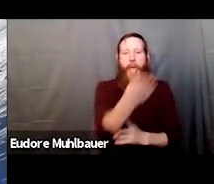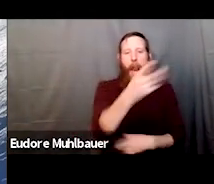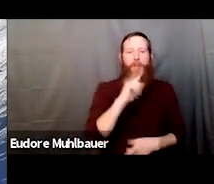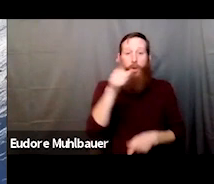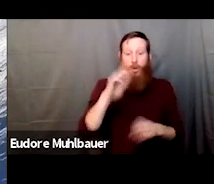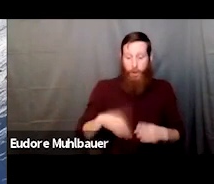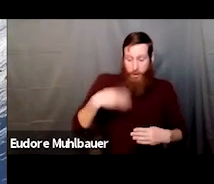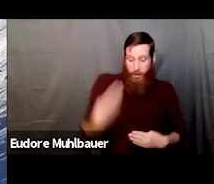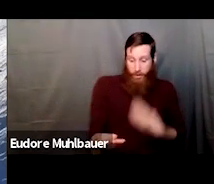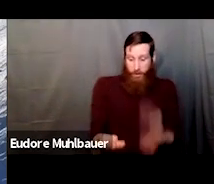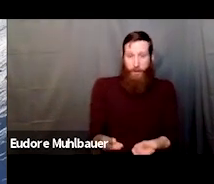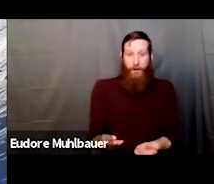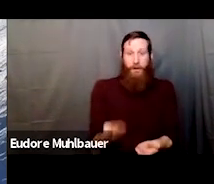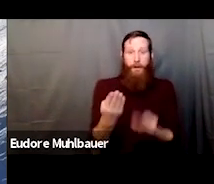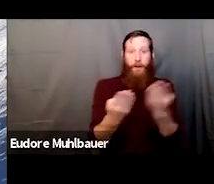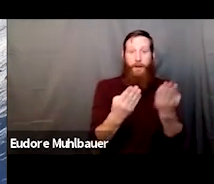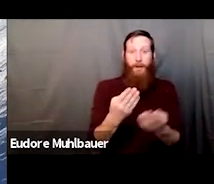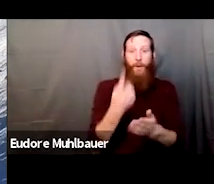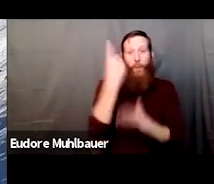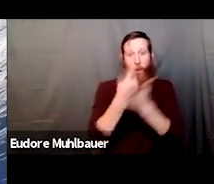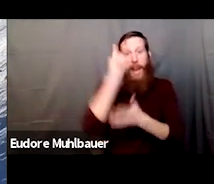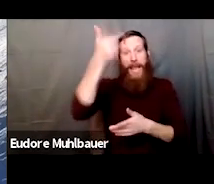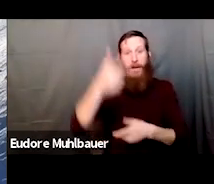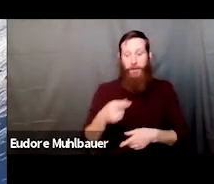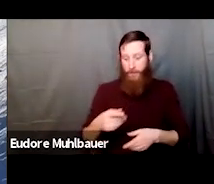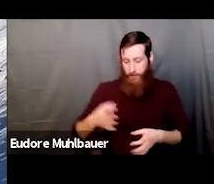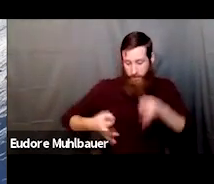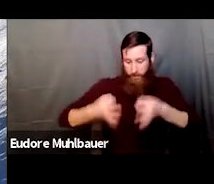because they are gone, they were there an hour ago and now they are under snow